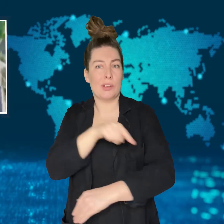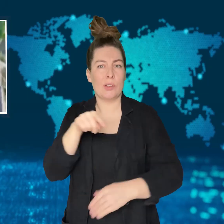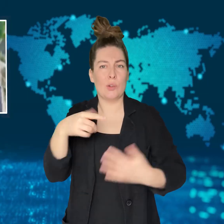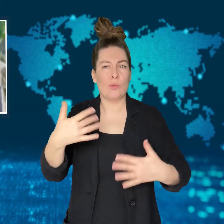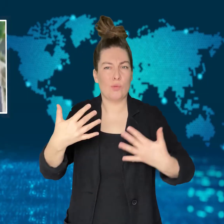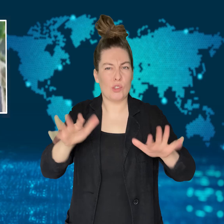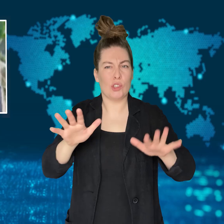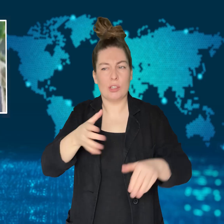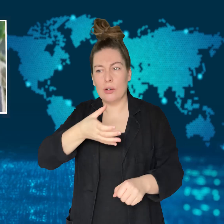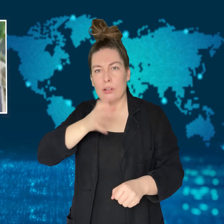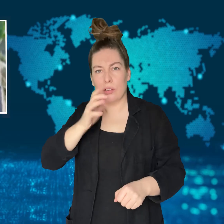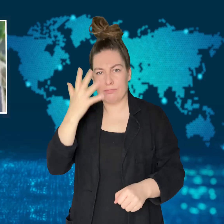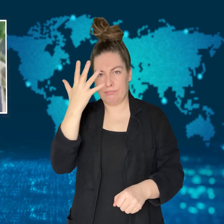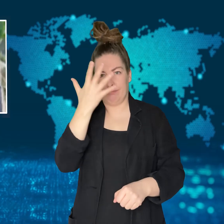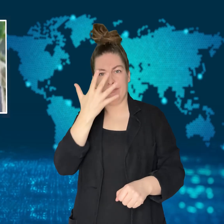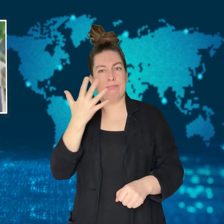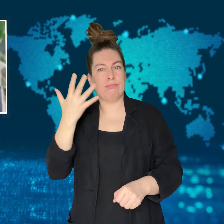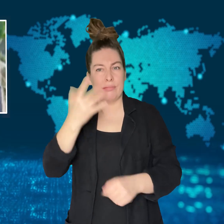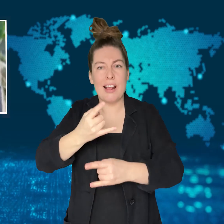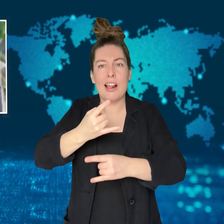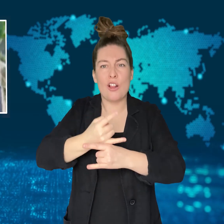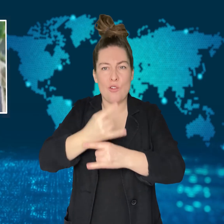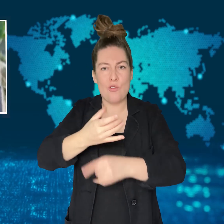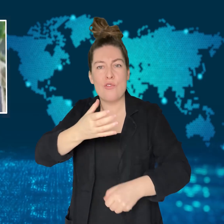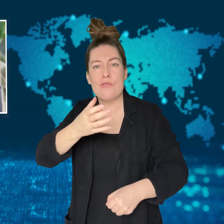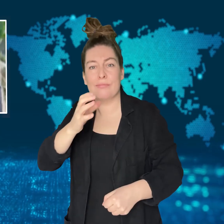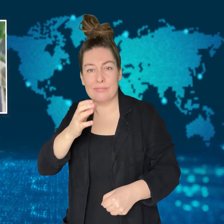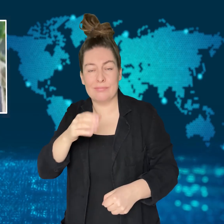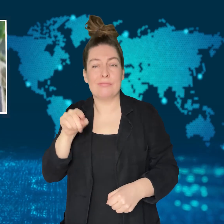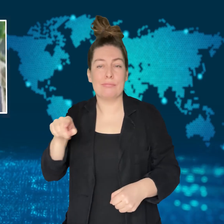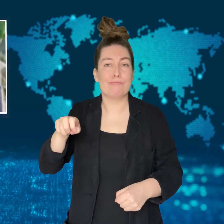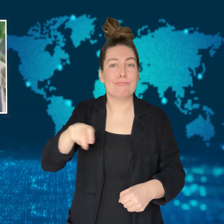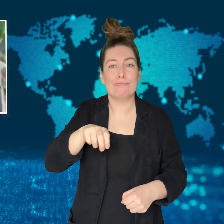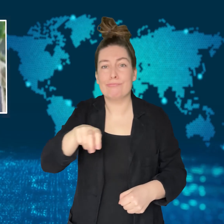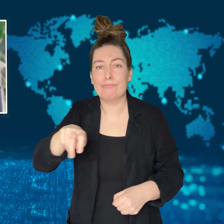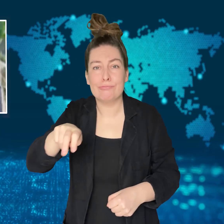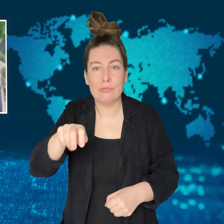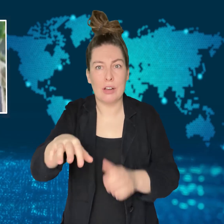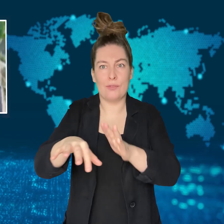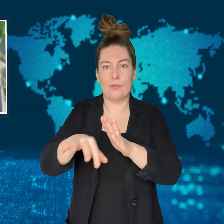Roy had been accused of arriving at